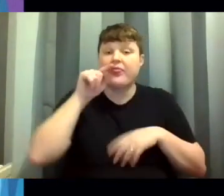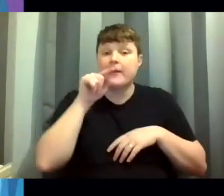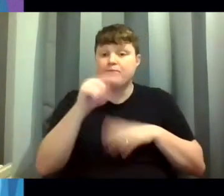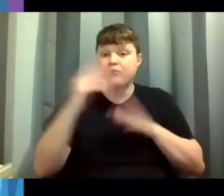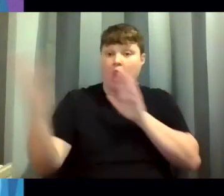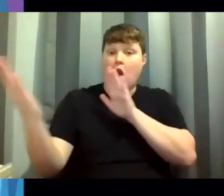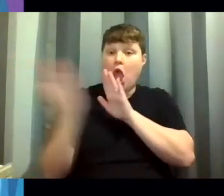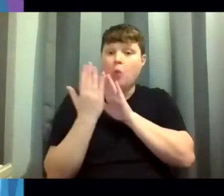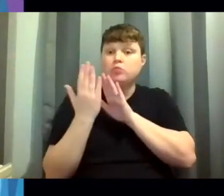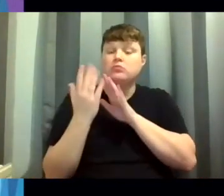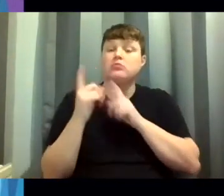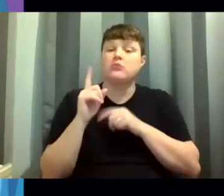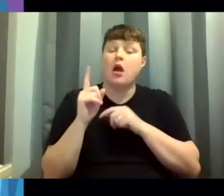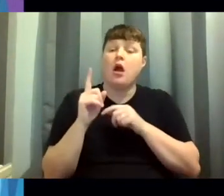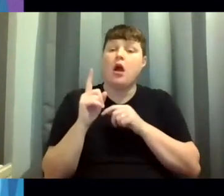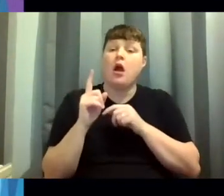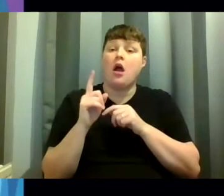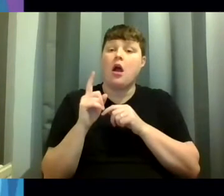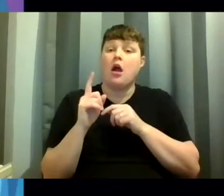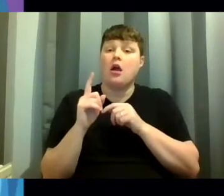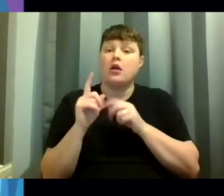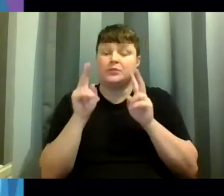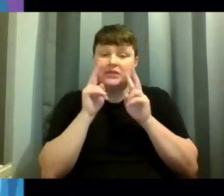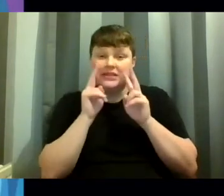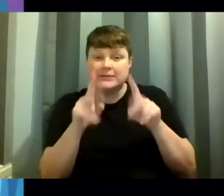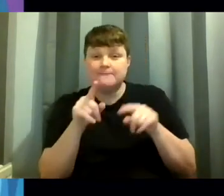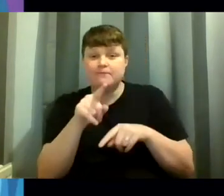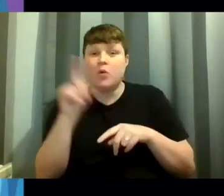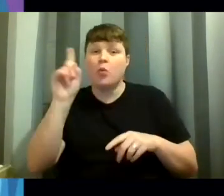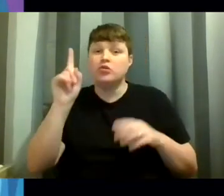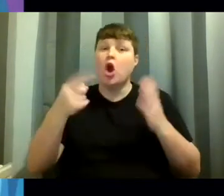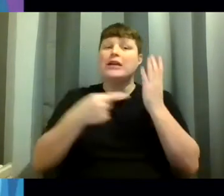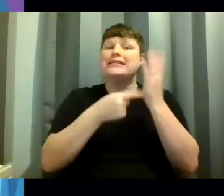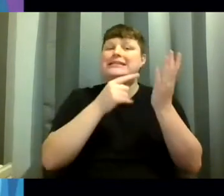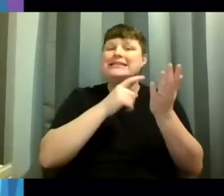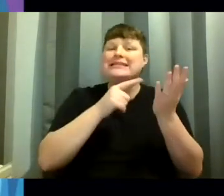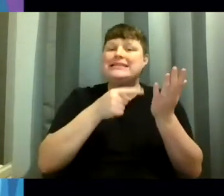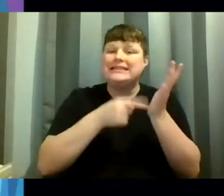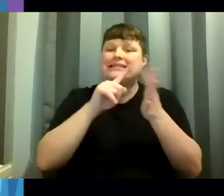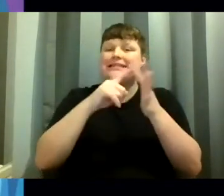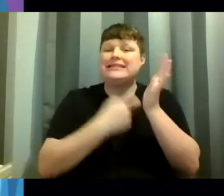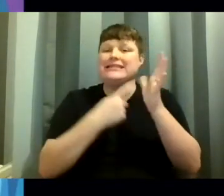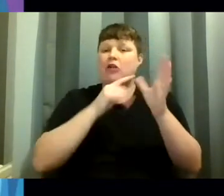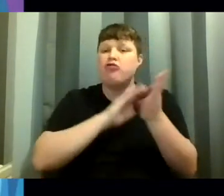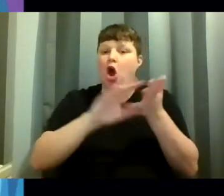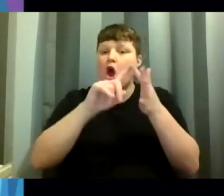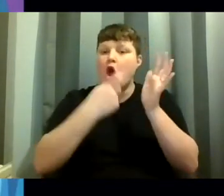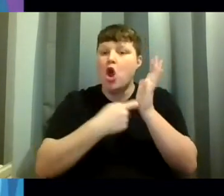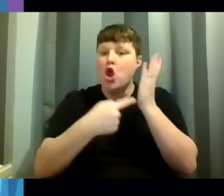radio end of the microwave spectrum - to do what's called terahertz imaging. Here, we can identify